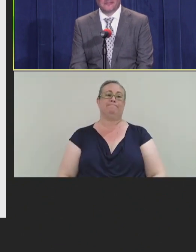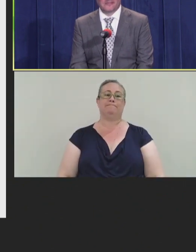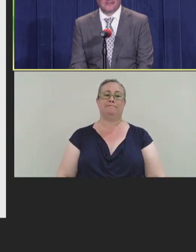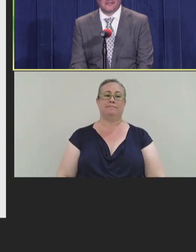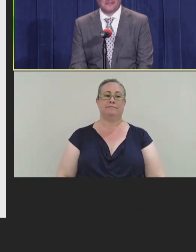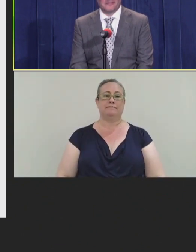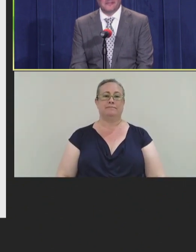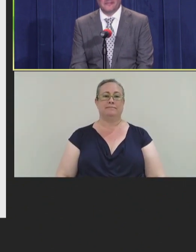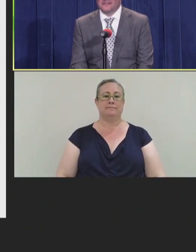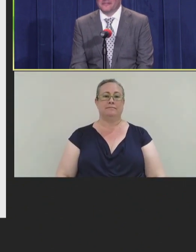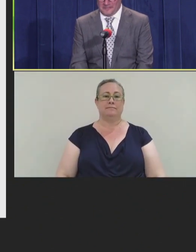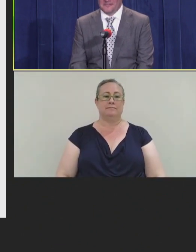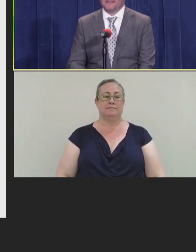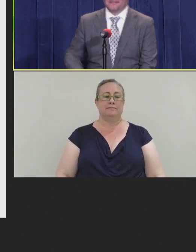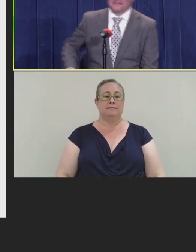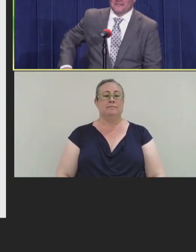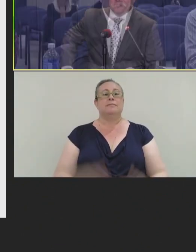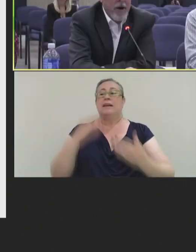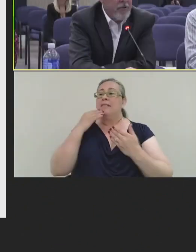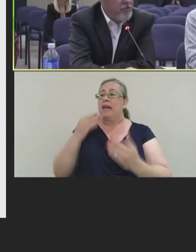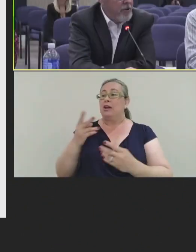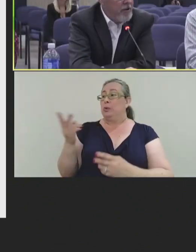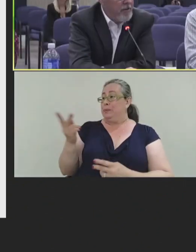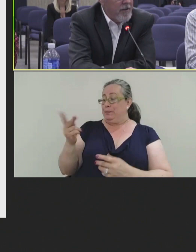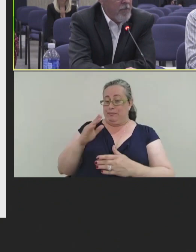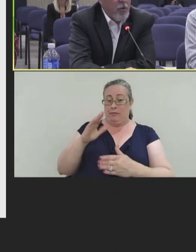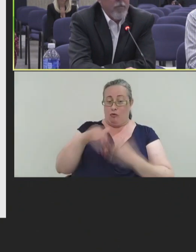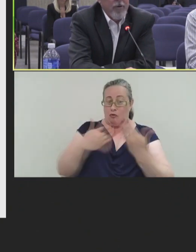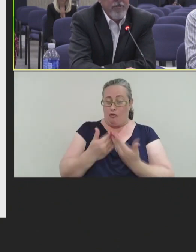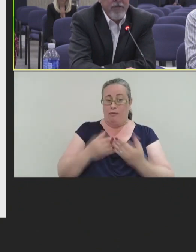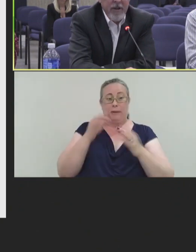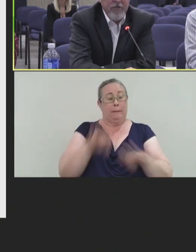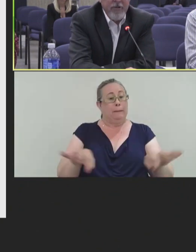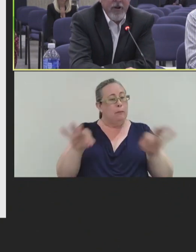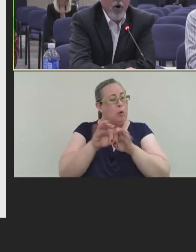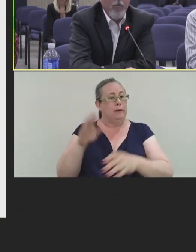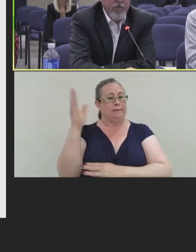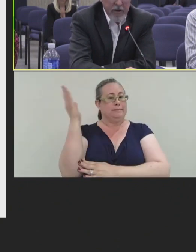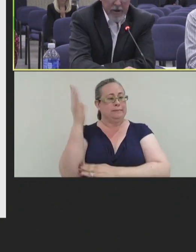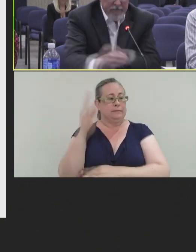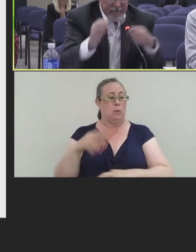Robert Hopkins: Oh. Right. Well, thank you all very much. Important presentation. Hopefully,